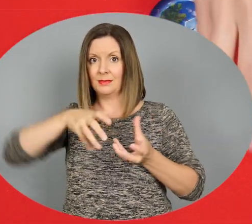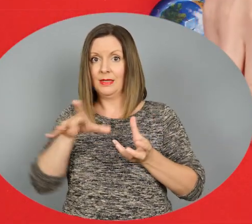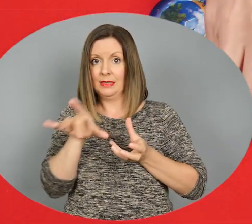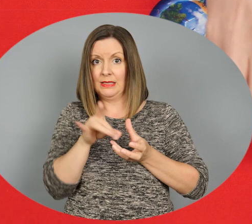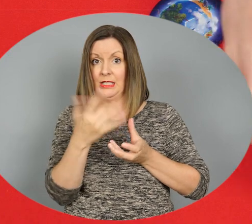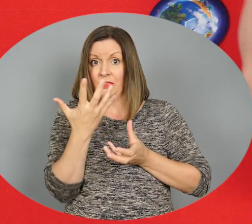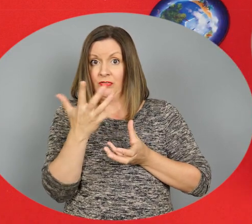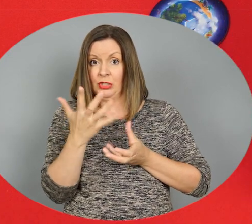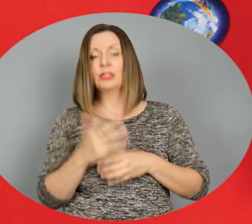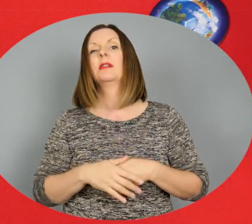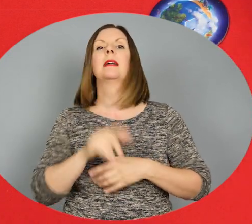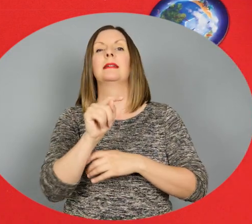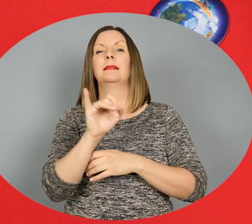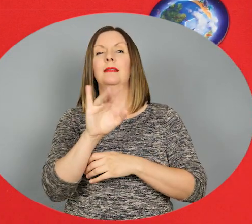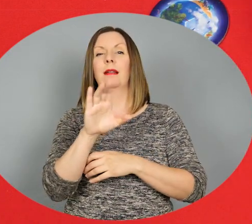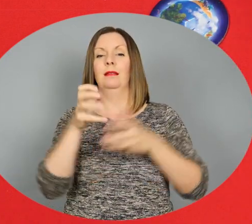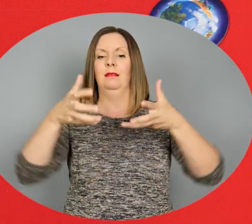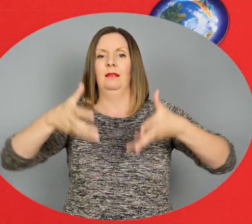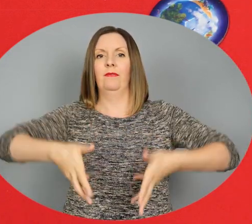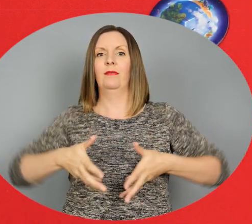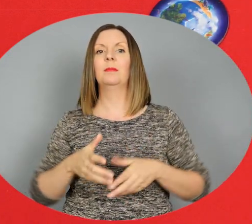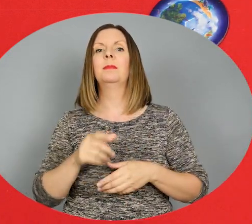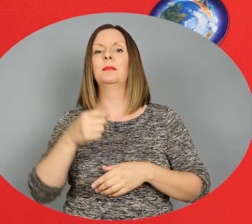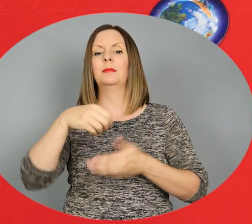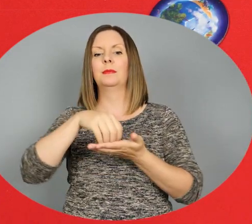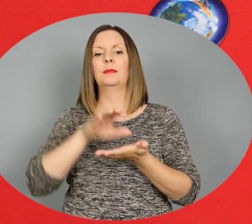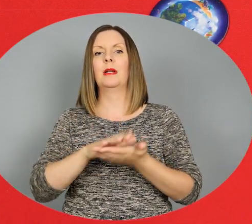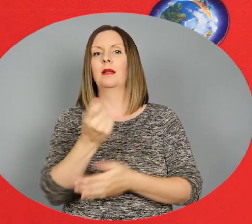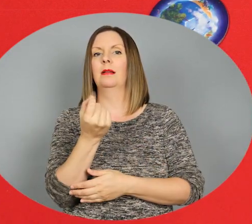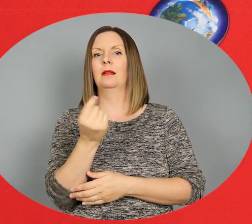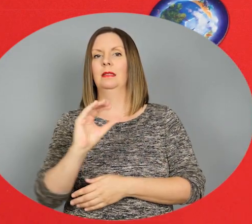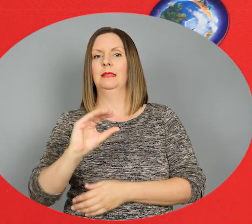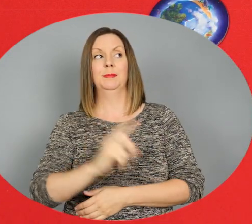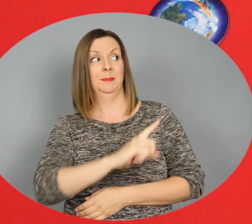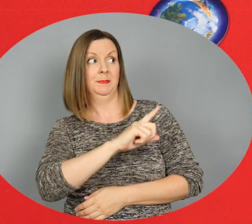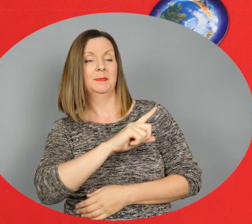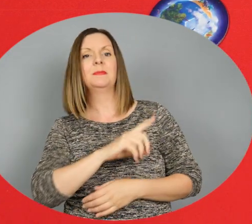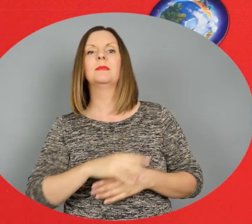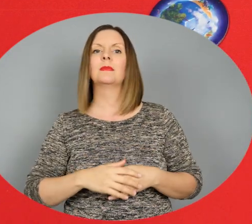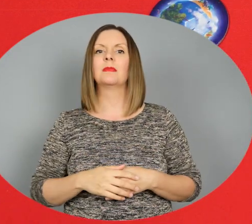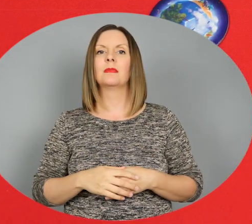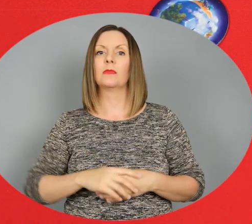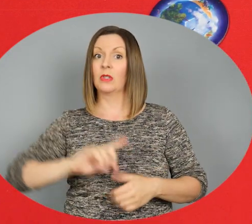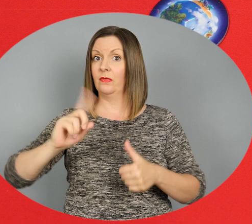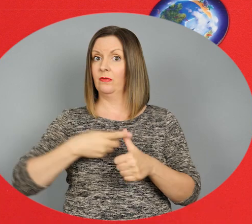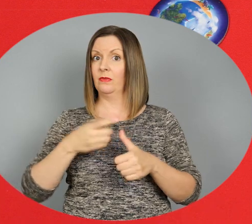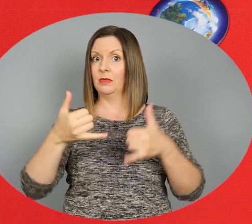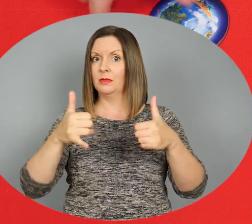any remaining ones are set face down into the 11th spot on the continent row. The first